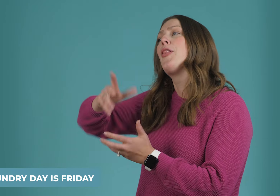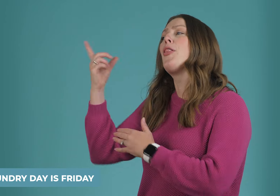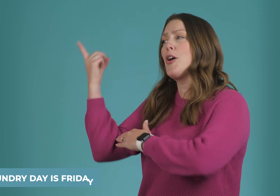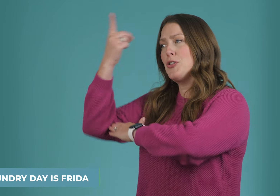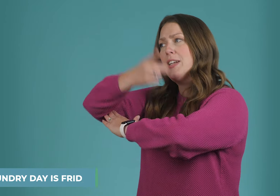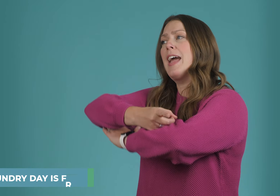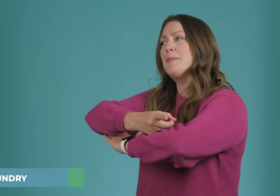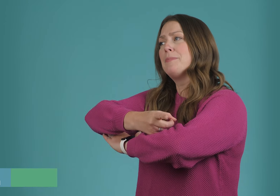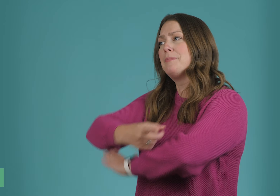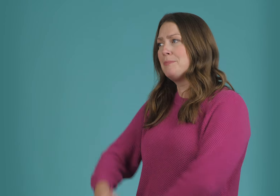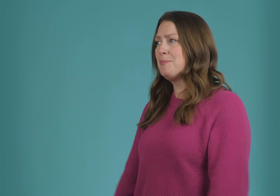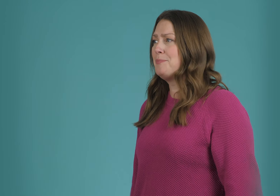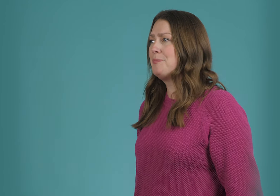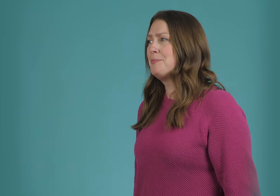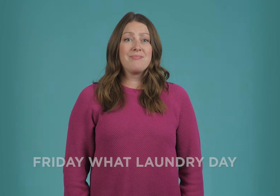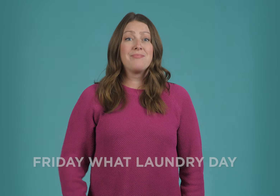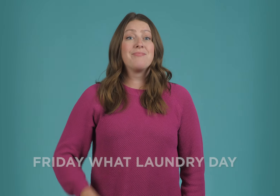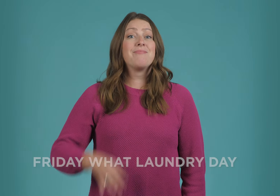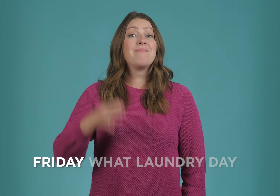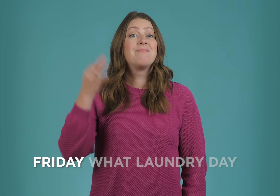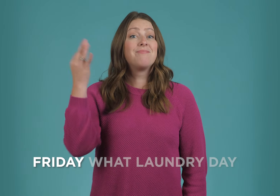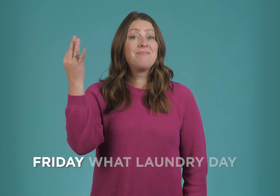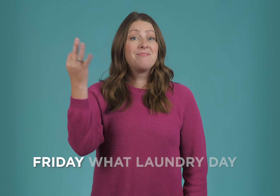Laundry day.